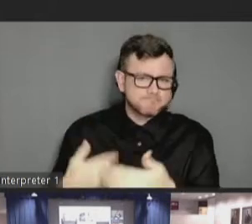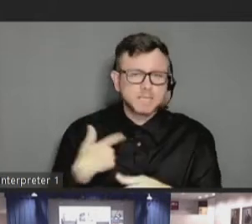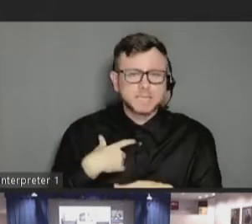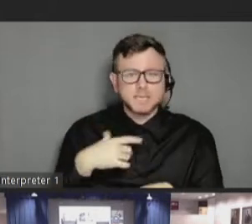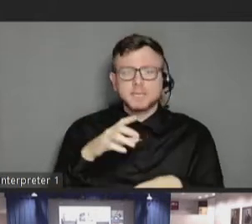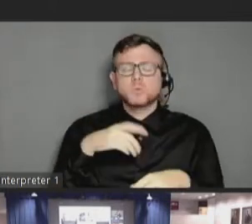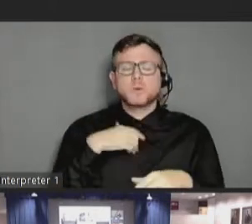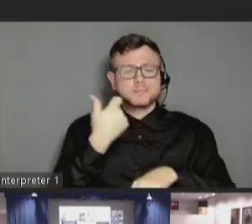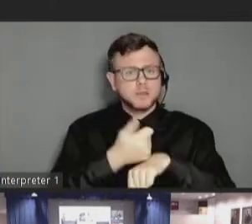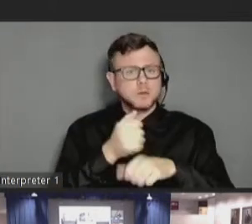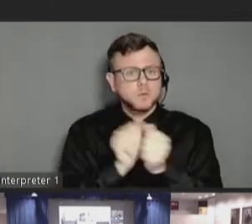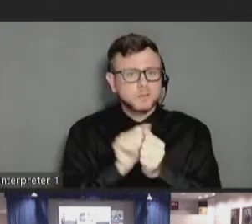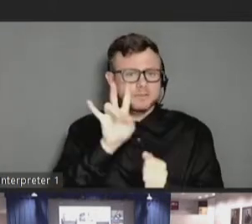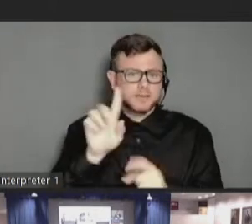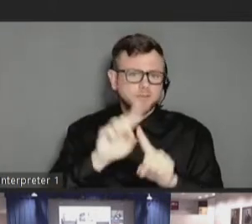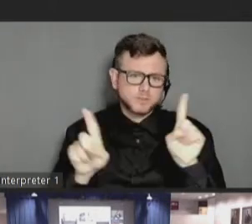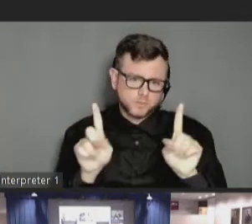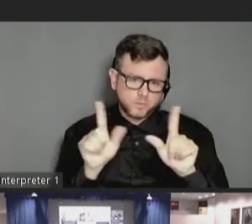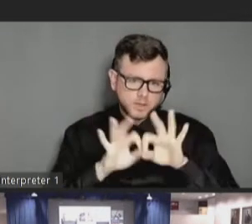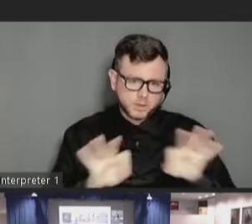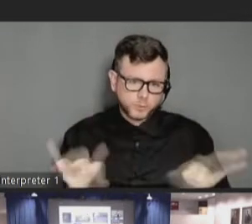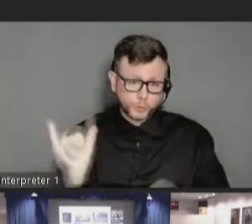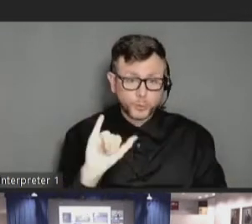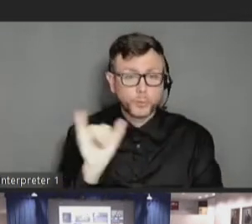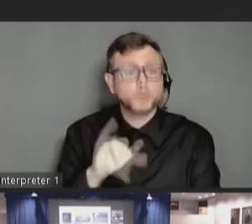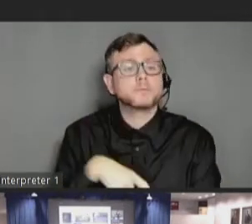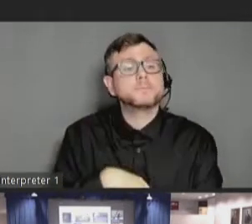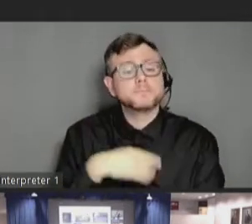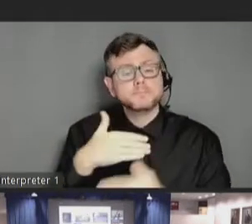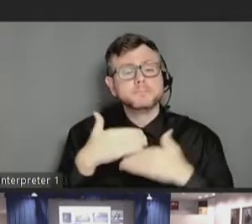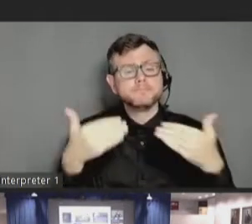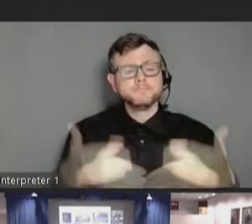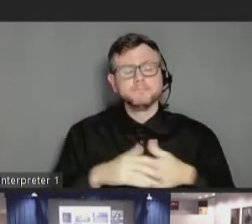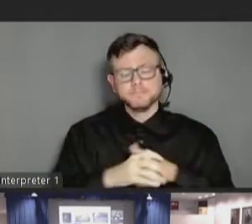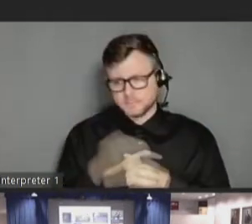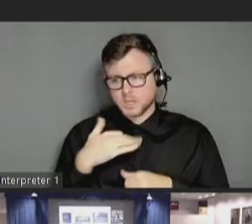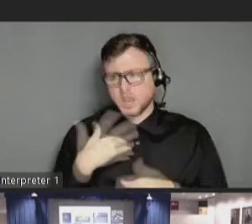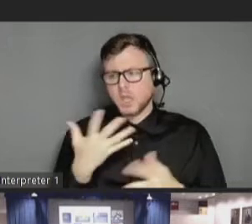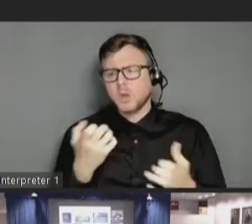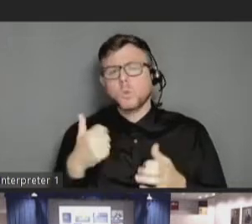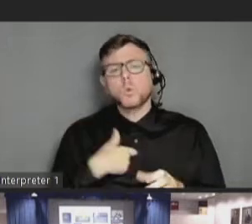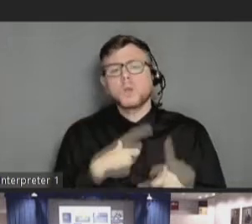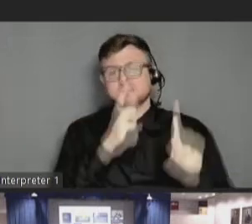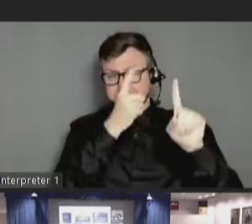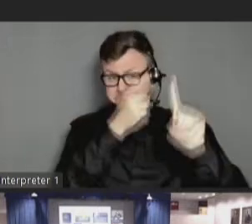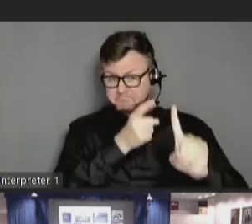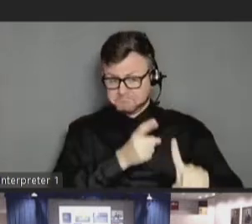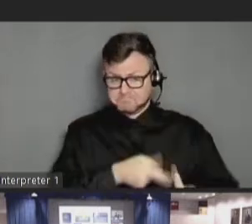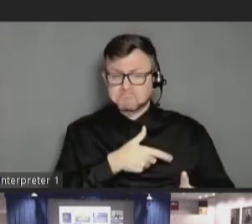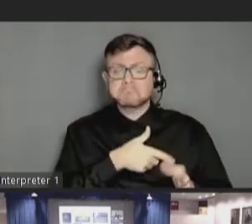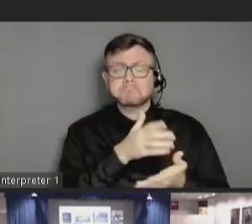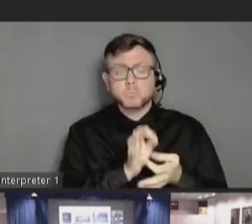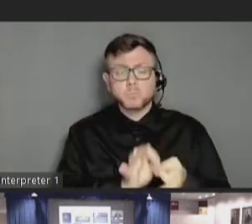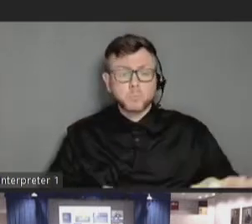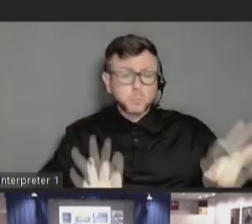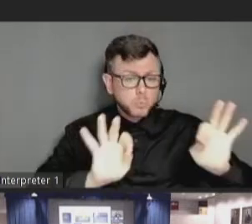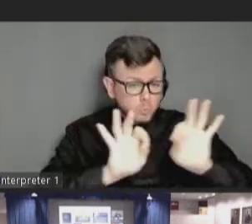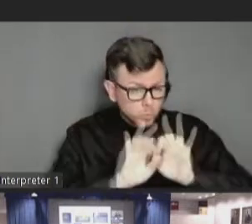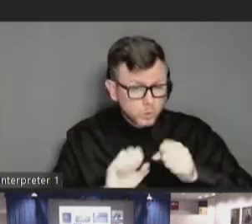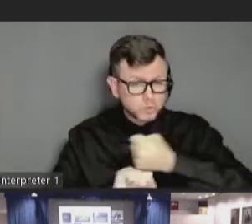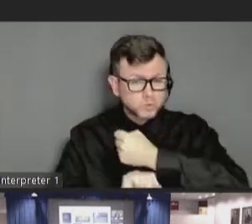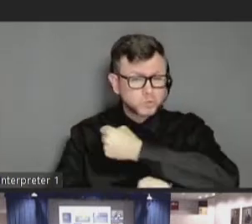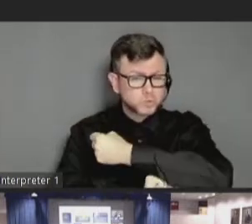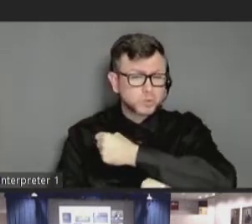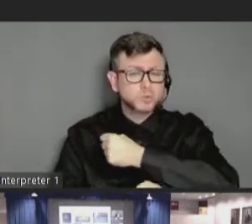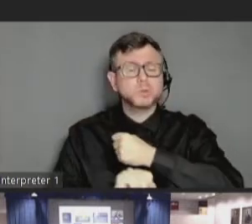Next slide, please. You know, I want to highlight some important infrastructure and policy